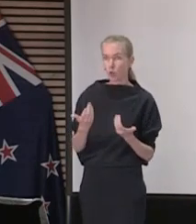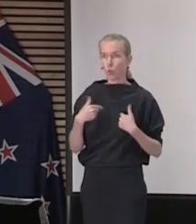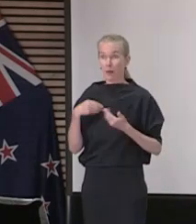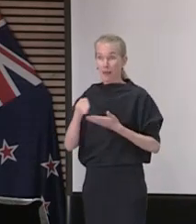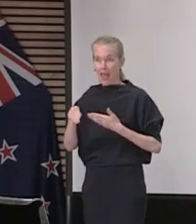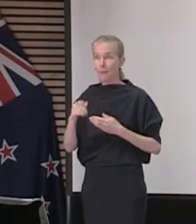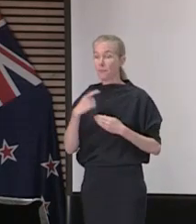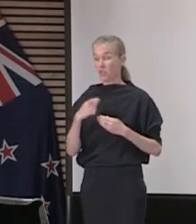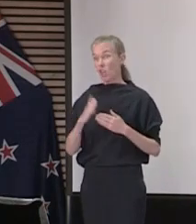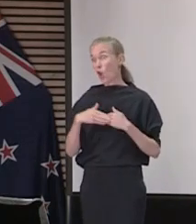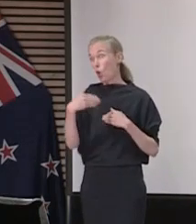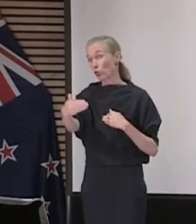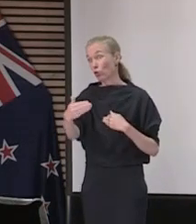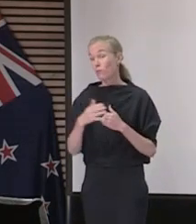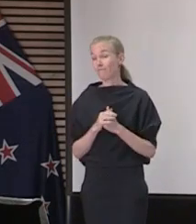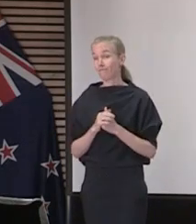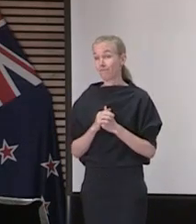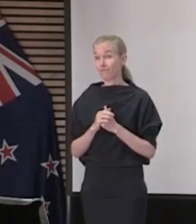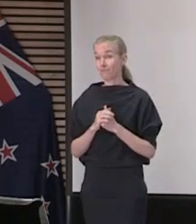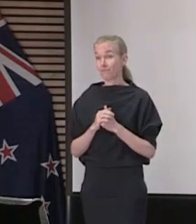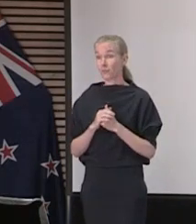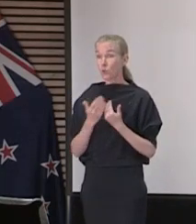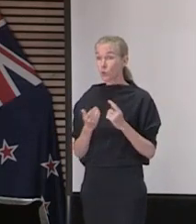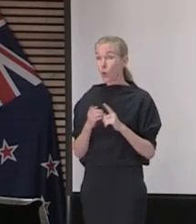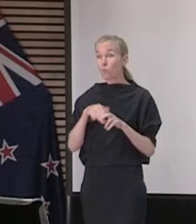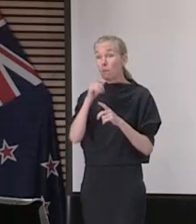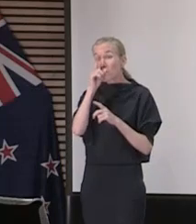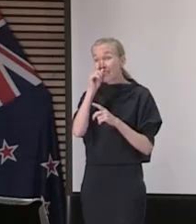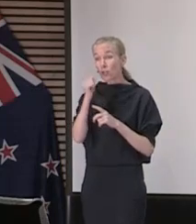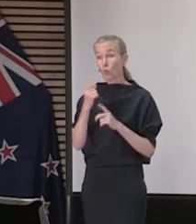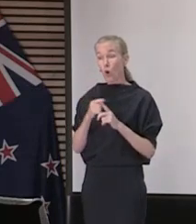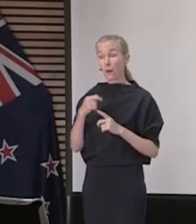So we have not ruled out usingthings like co-payments toprovide that in the future,